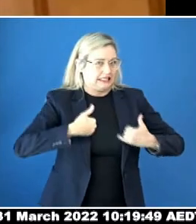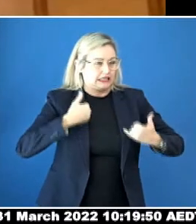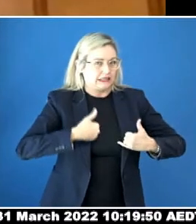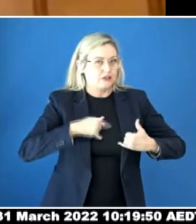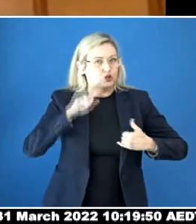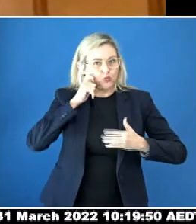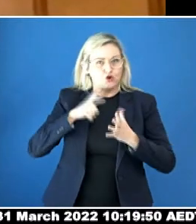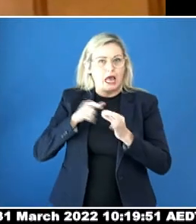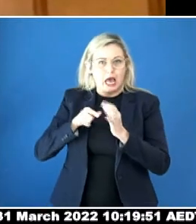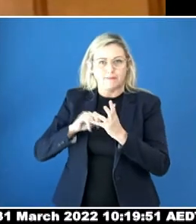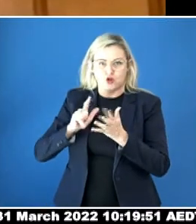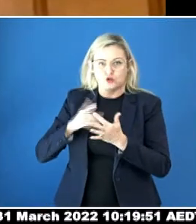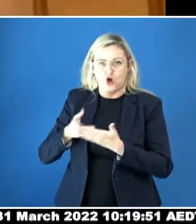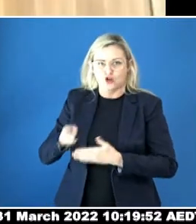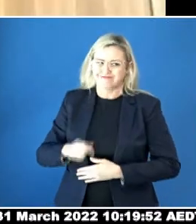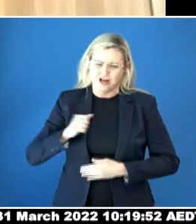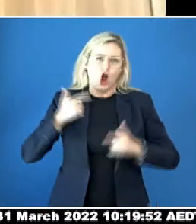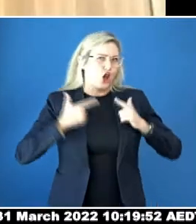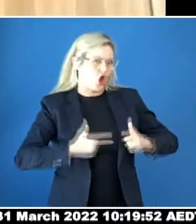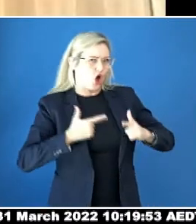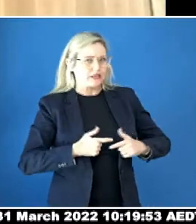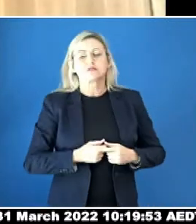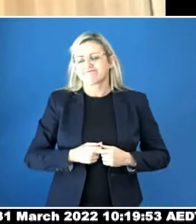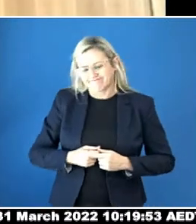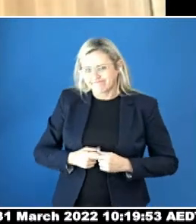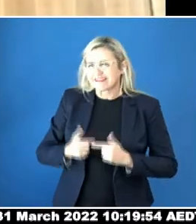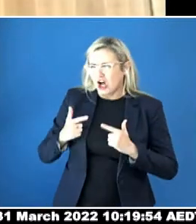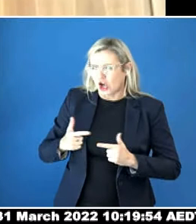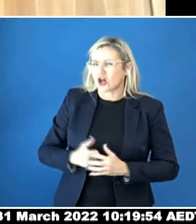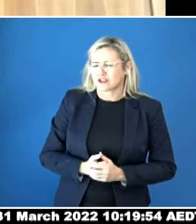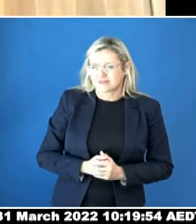Yeah. MS EASTMAN: And so when you think about when you were a little kid,